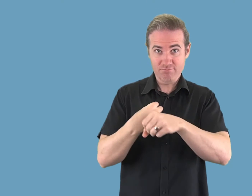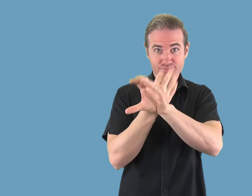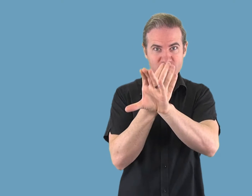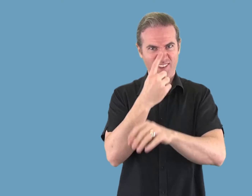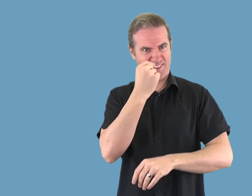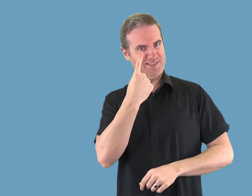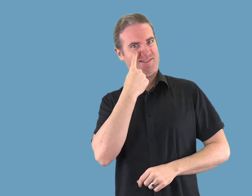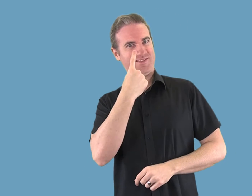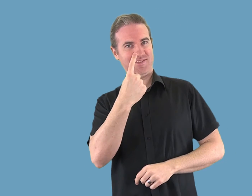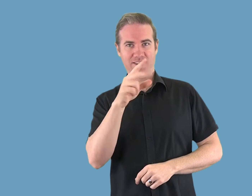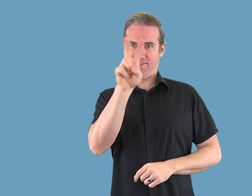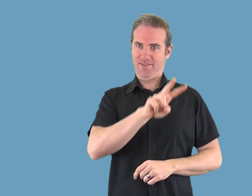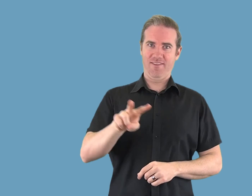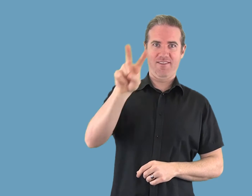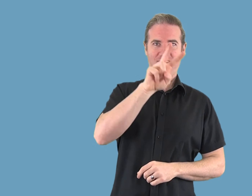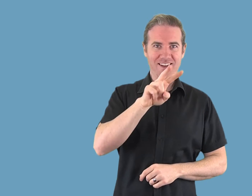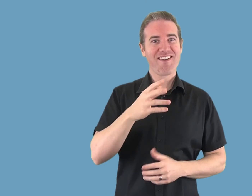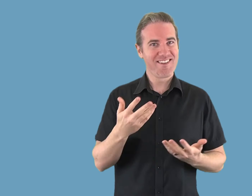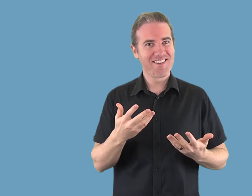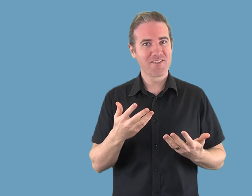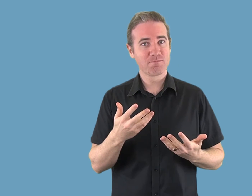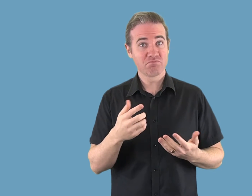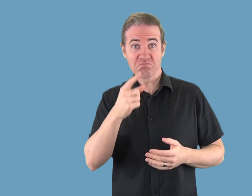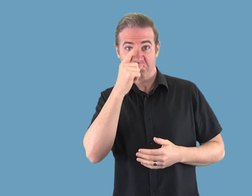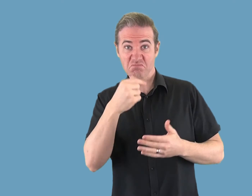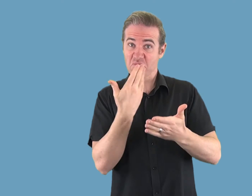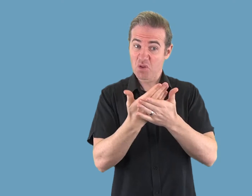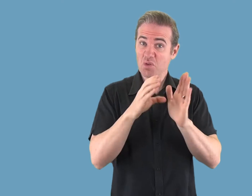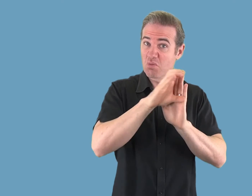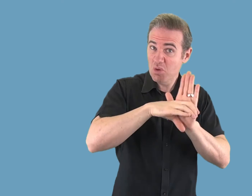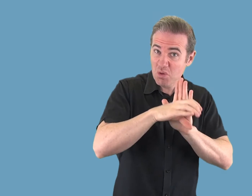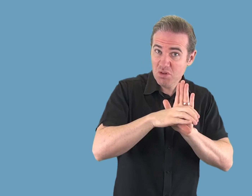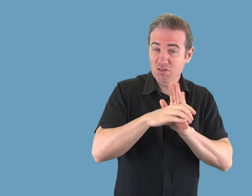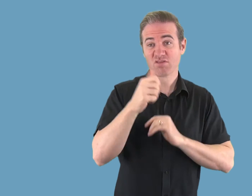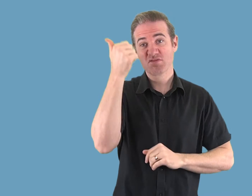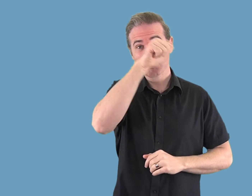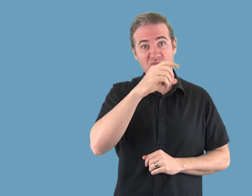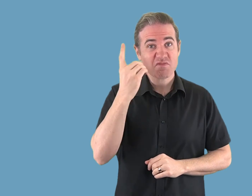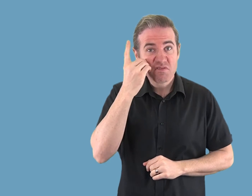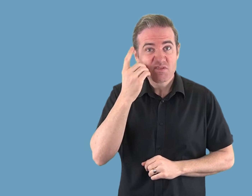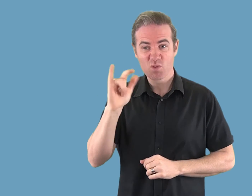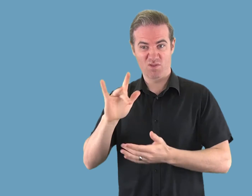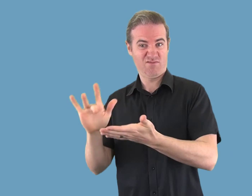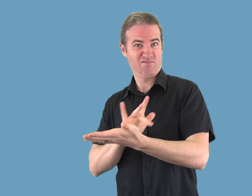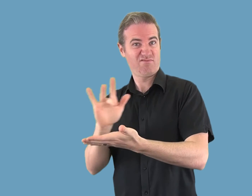or text message communication. Most are available on desktop and mobile devices, so you